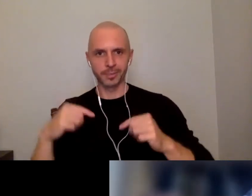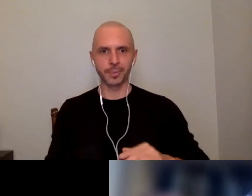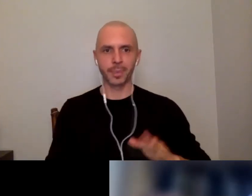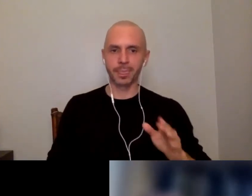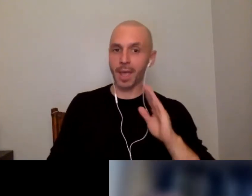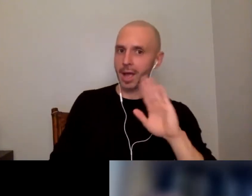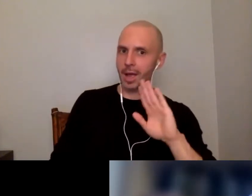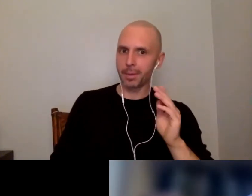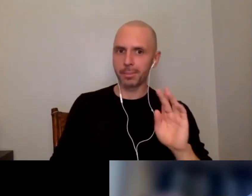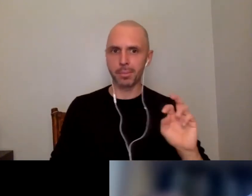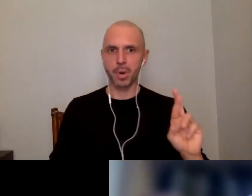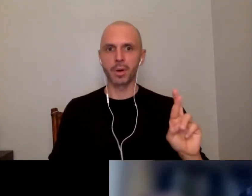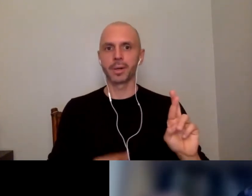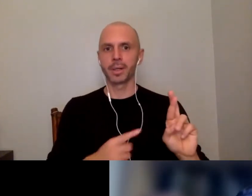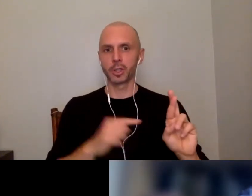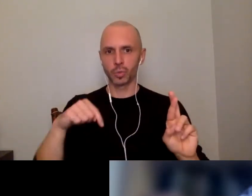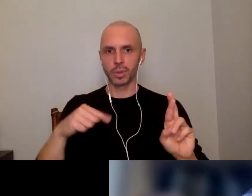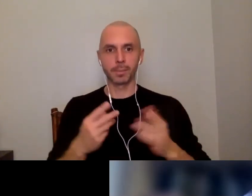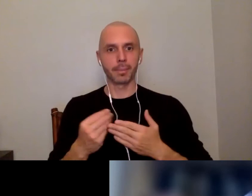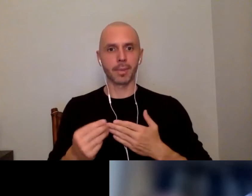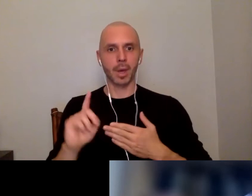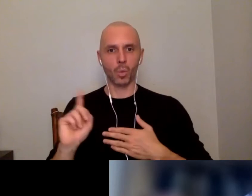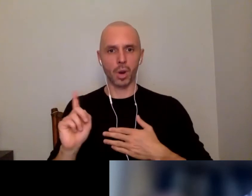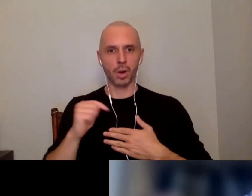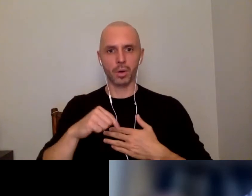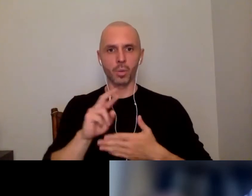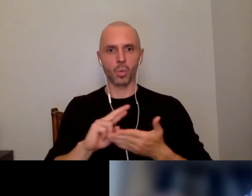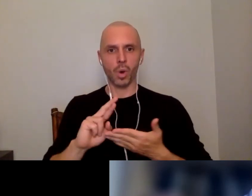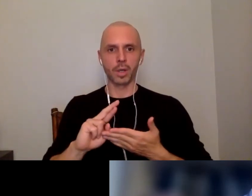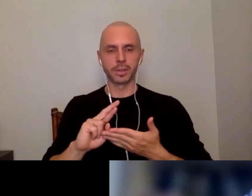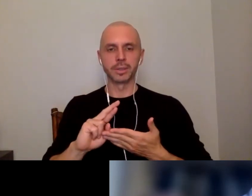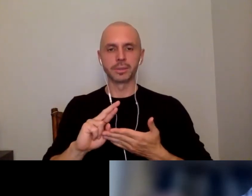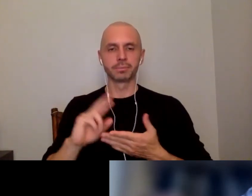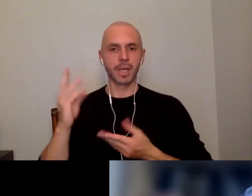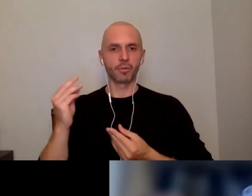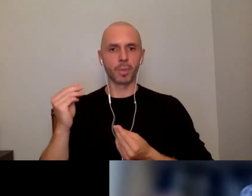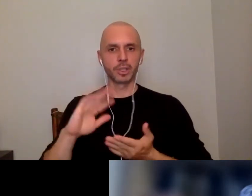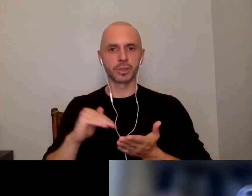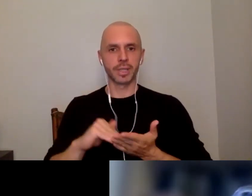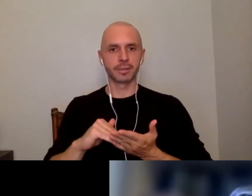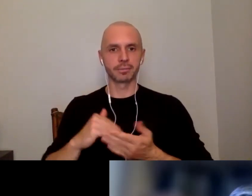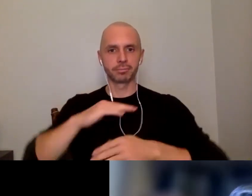at the Ryerson Image Centre all information about visiting the galleries are thank you Dana